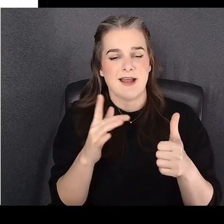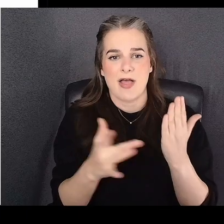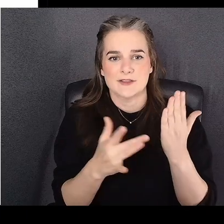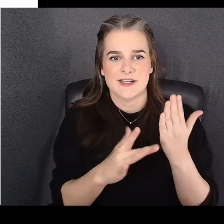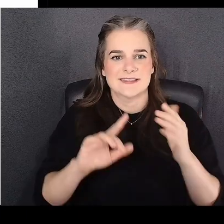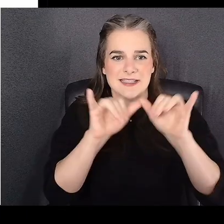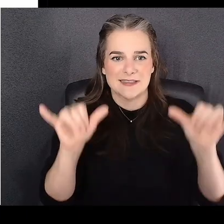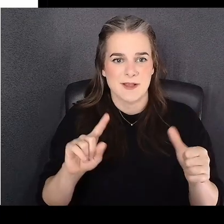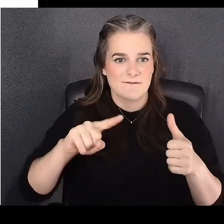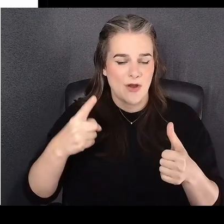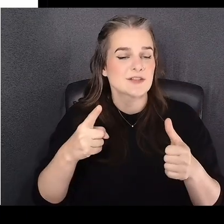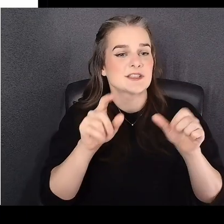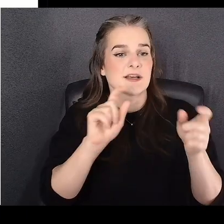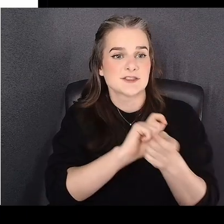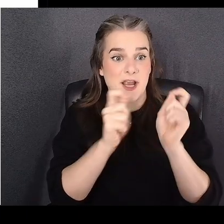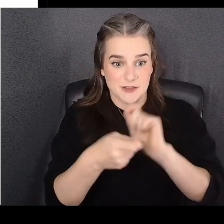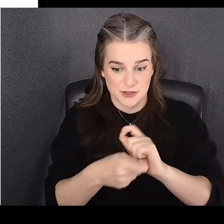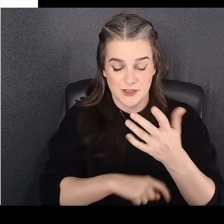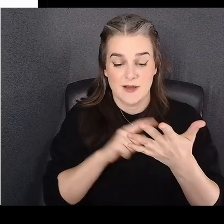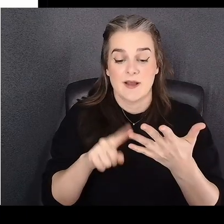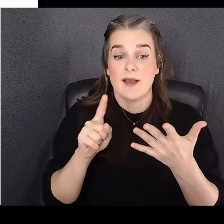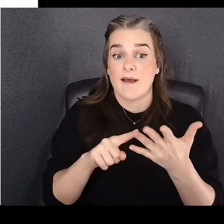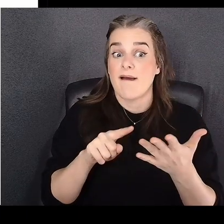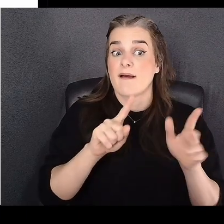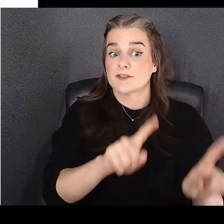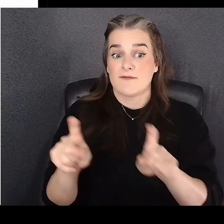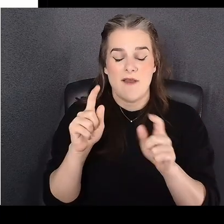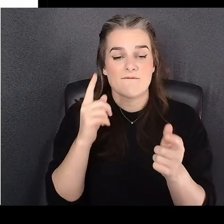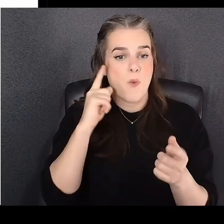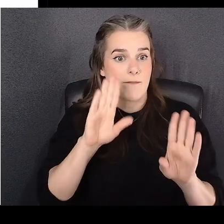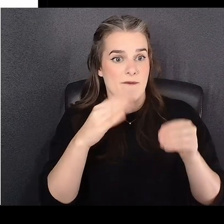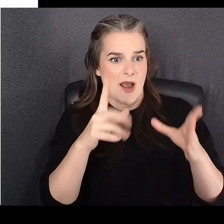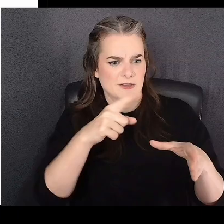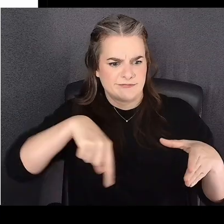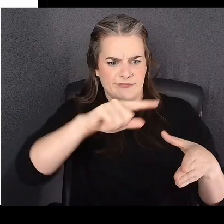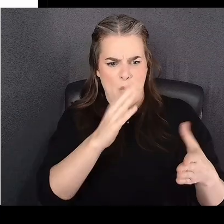and resources among providers, and finally, two technology summits, which were live events hosted